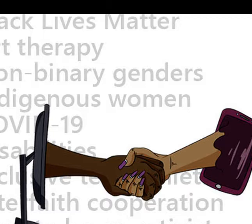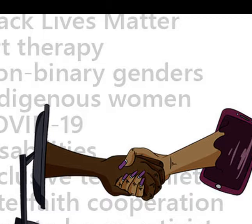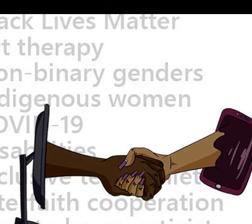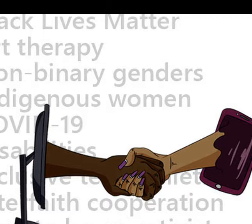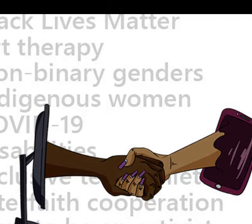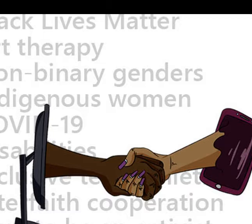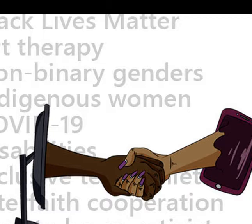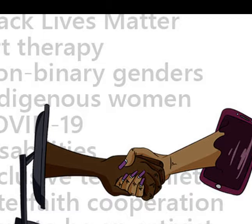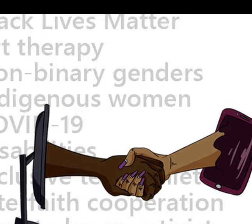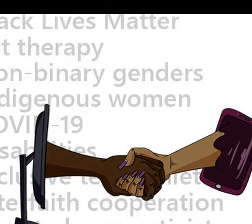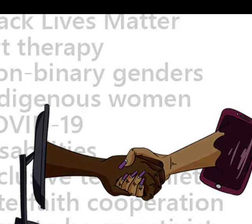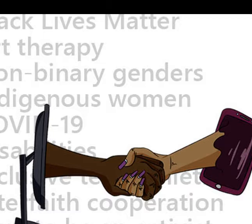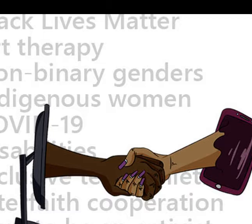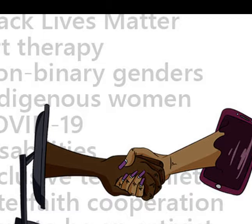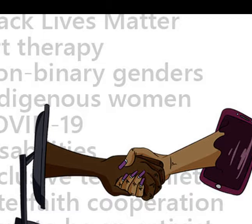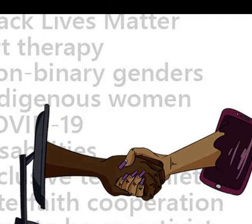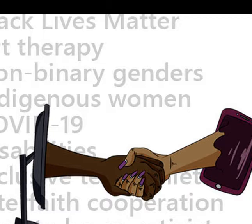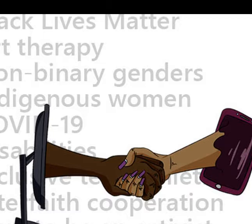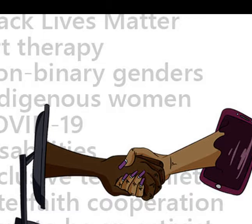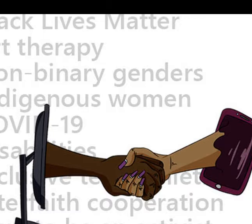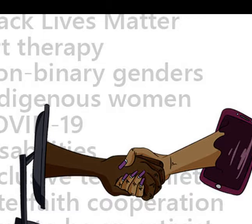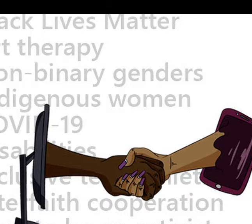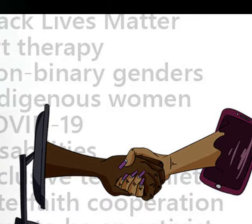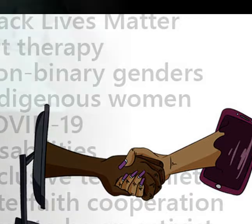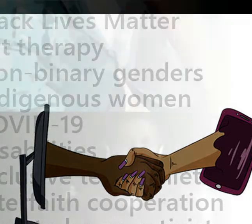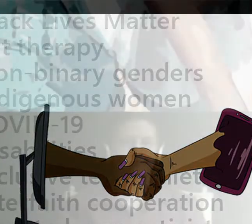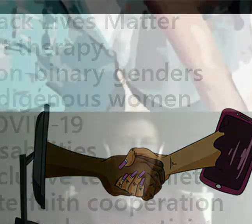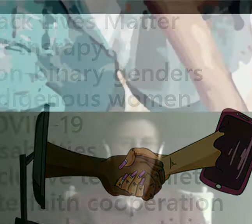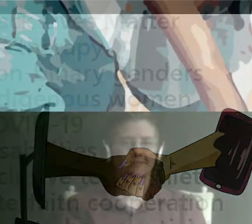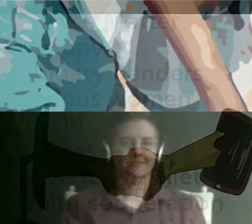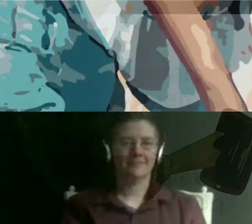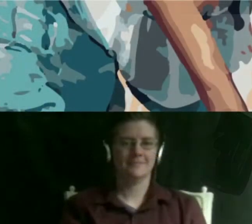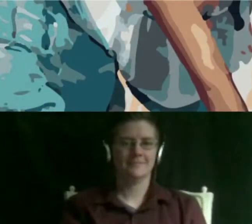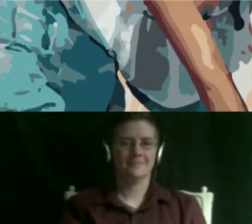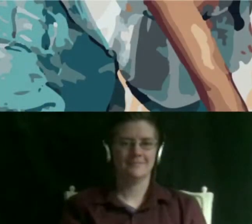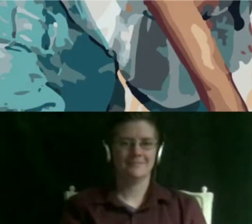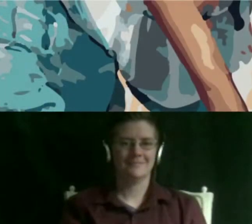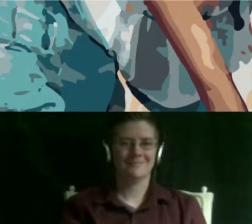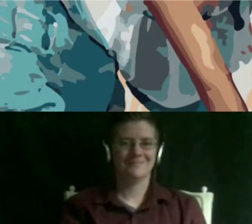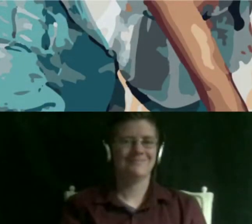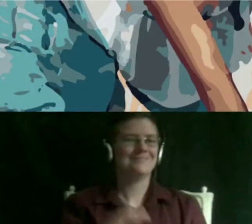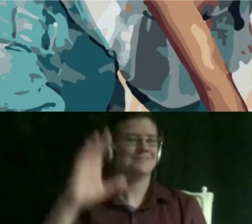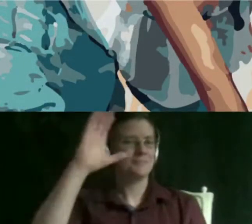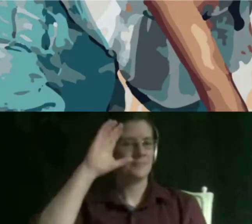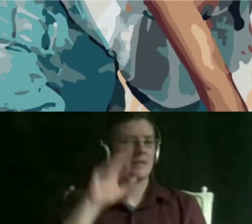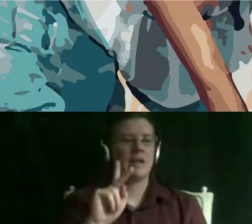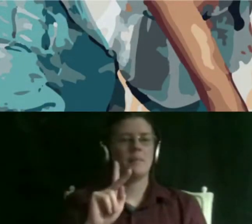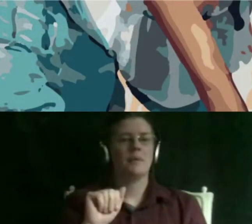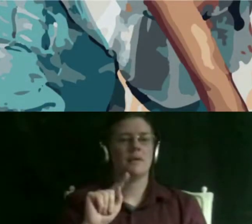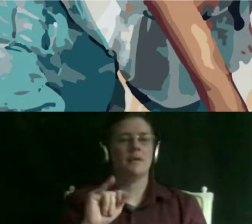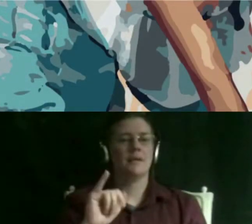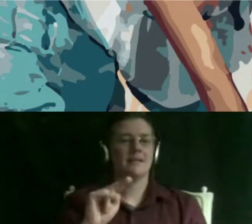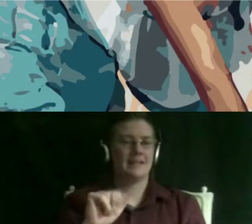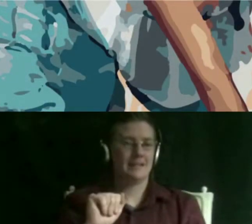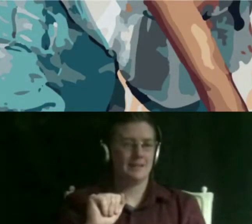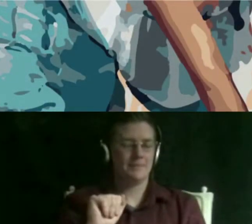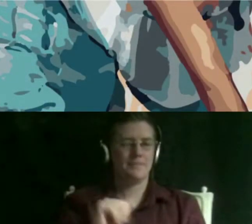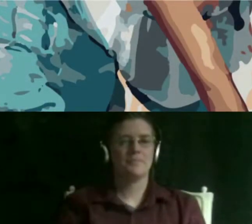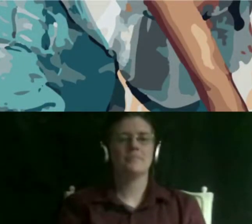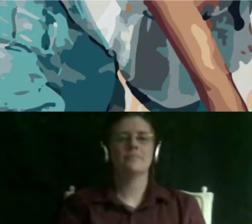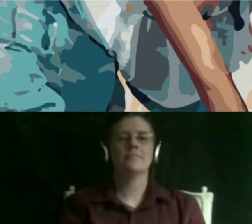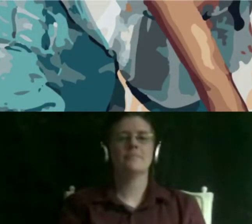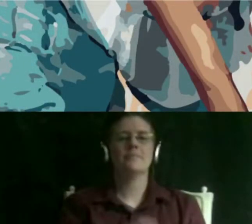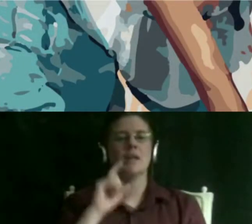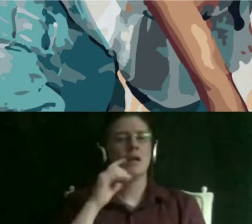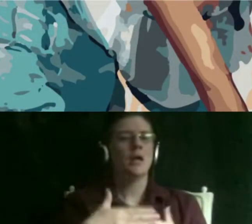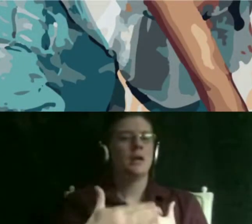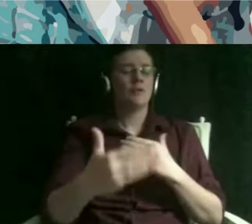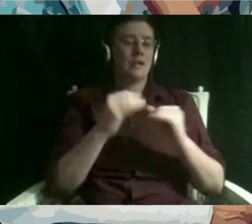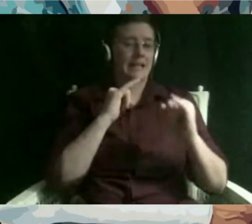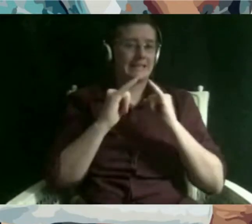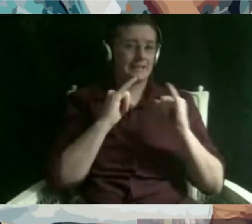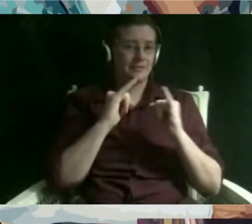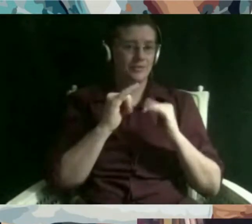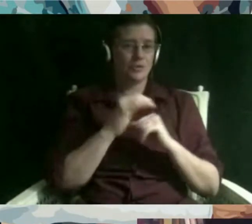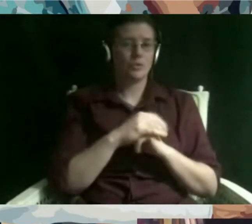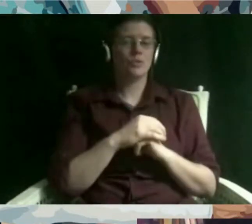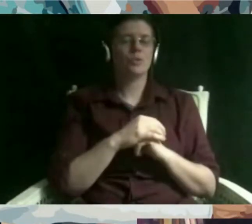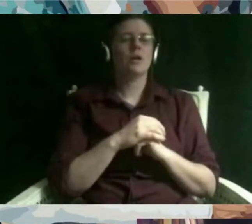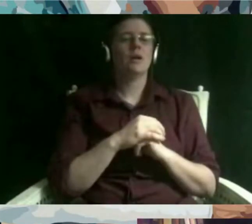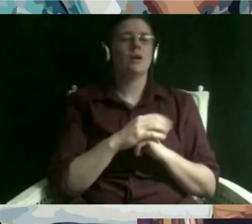sponsored by boeing hi i'm katina and for the next interview we're going to interview someone who